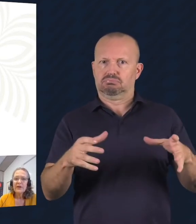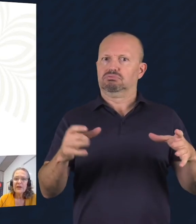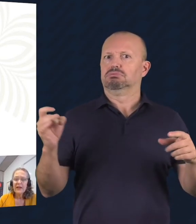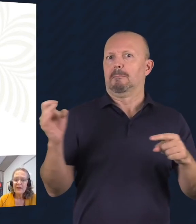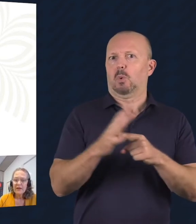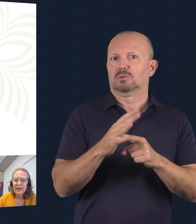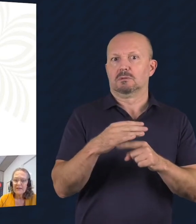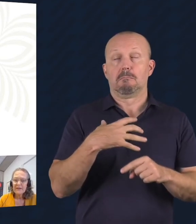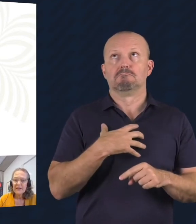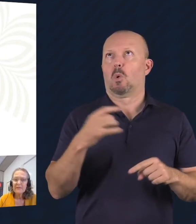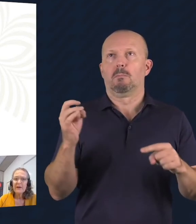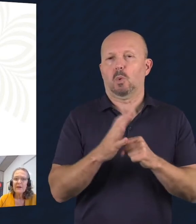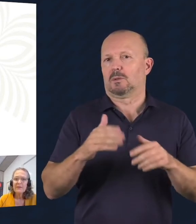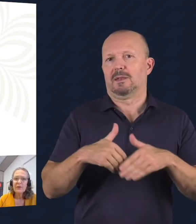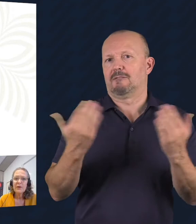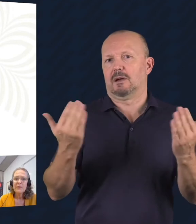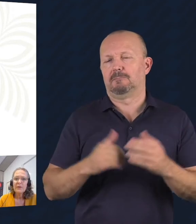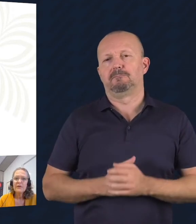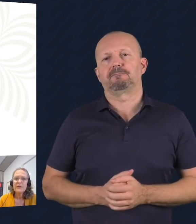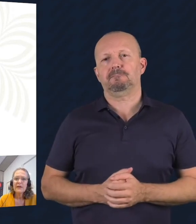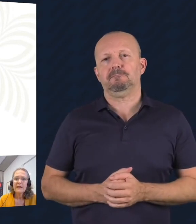in connectivity becomes more important than ever.